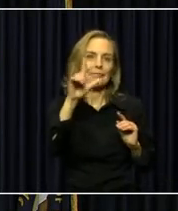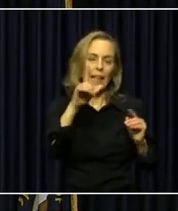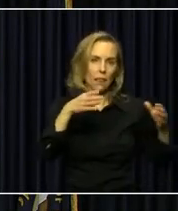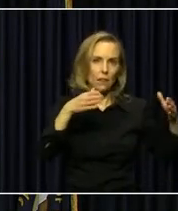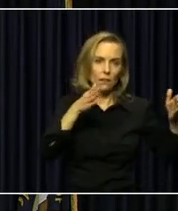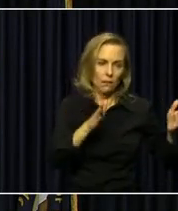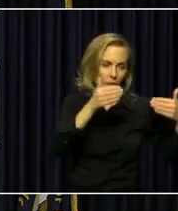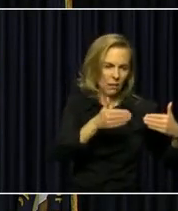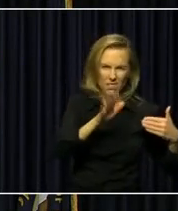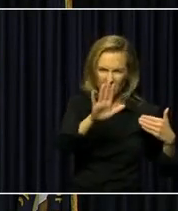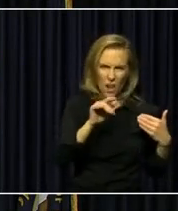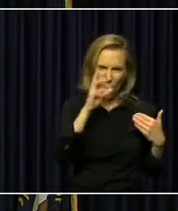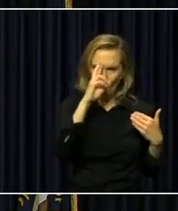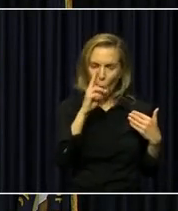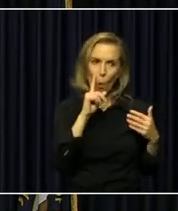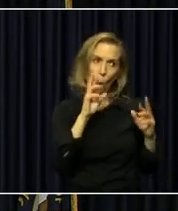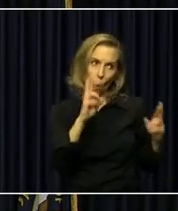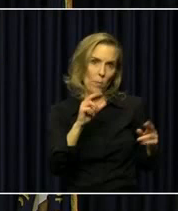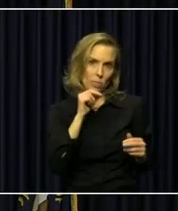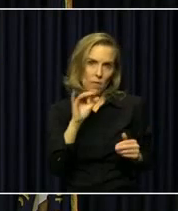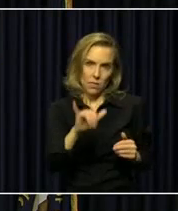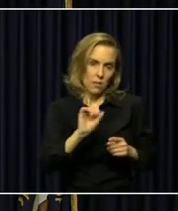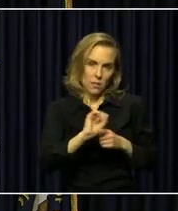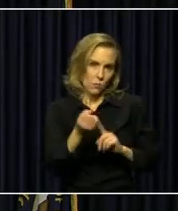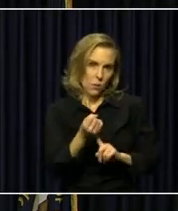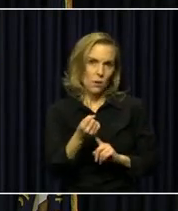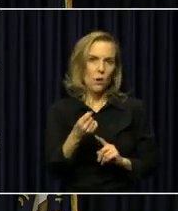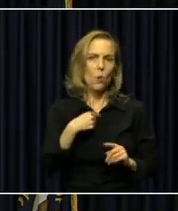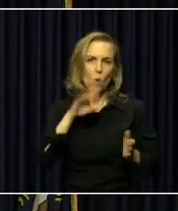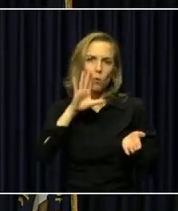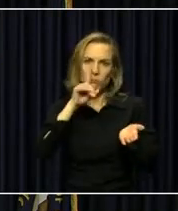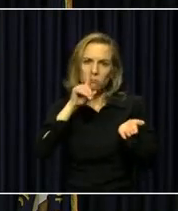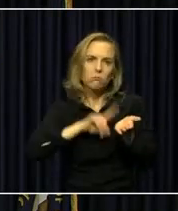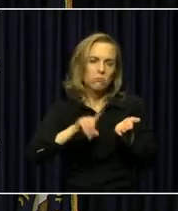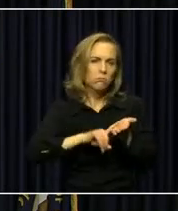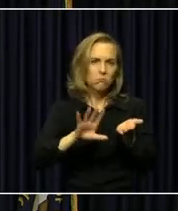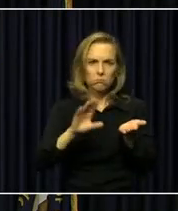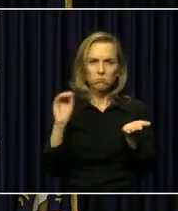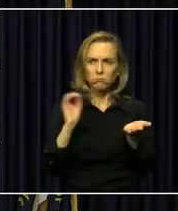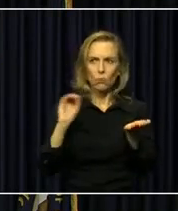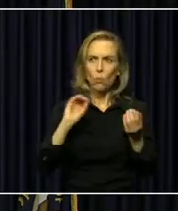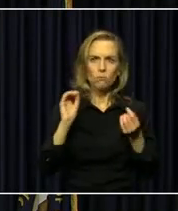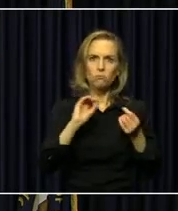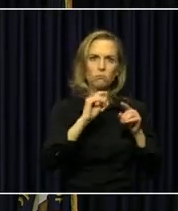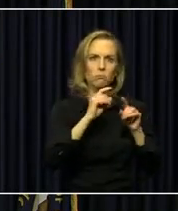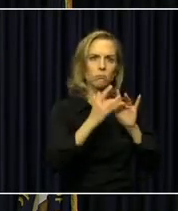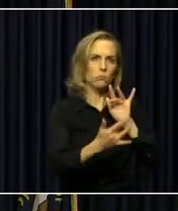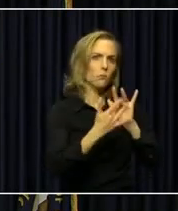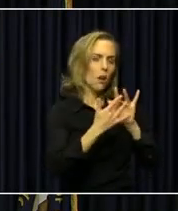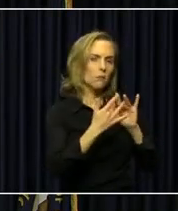SAME CHALLENGE. WE ARE HAVING MORE SUCCESS GETTING SWABS THAN WE HAD